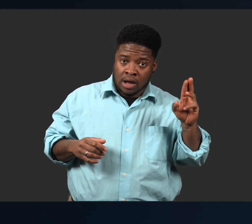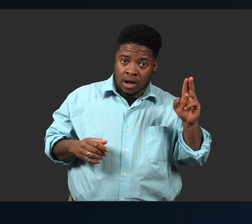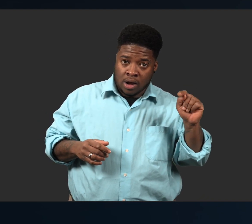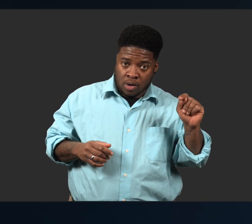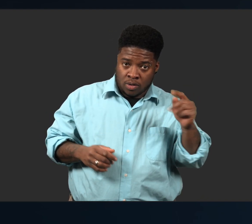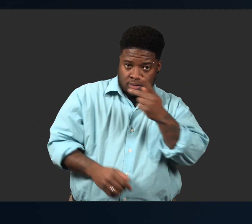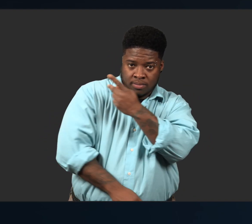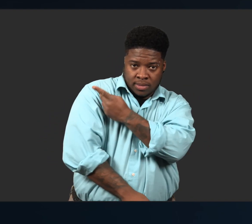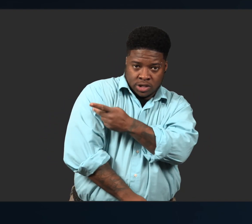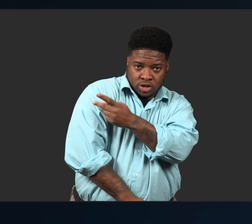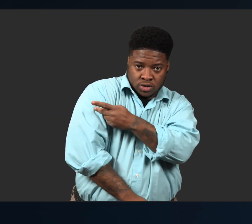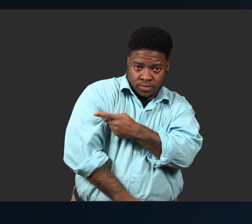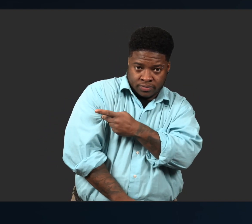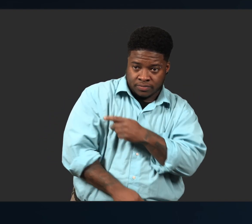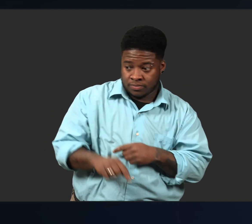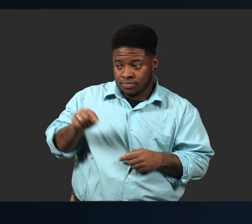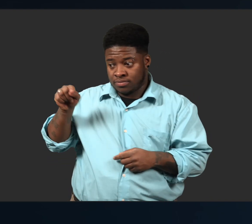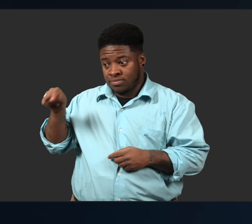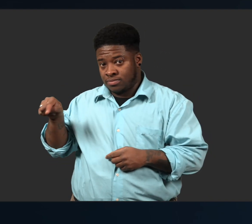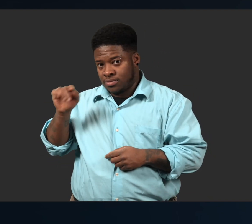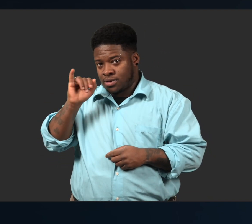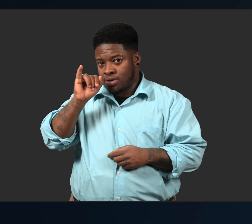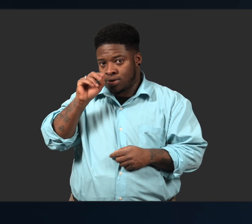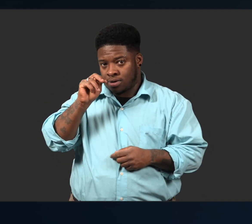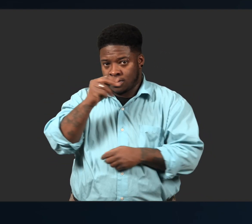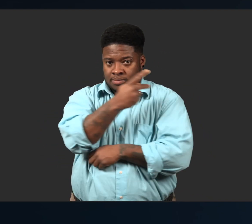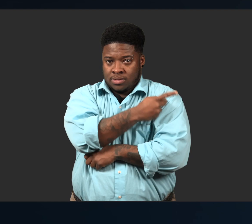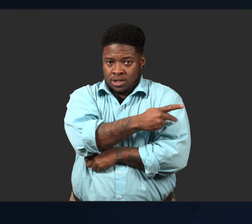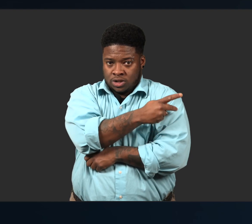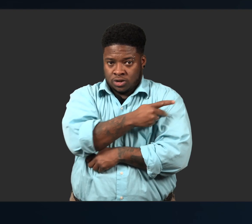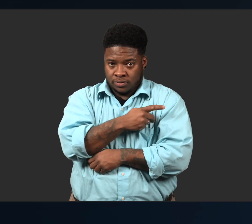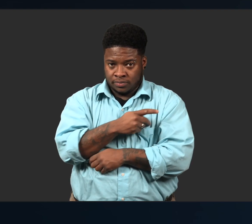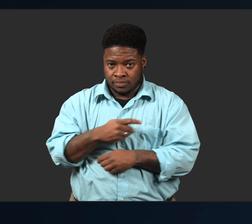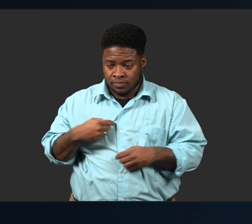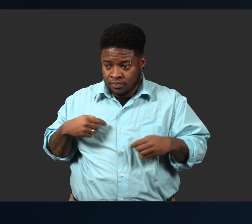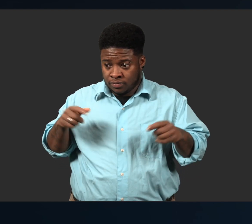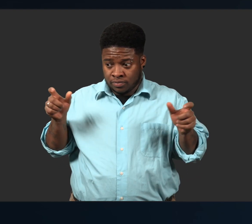Bob's experience is going to be with outpatient treatment and Alice's will be inpatient treatment.